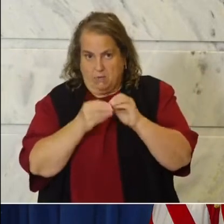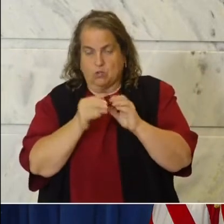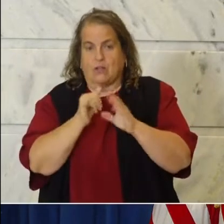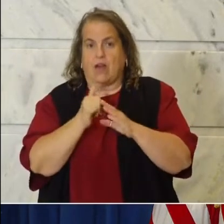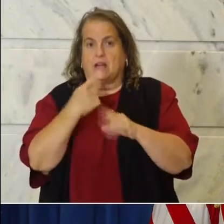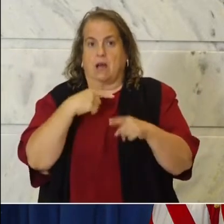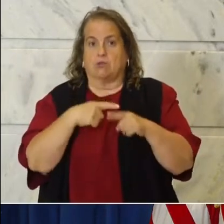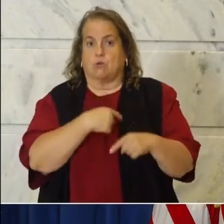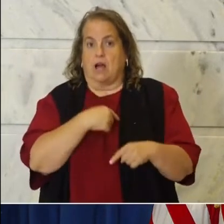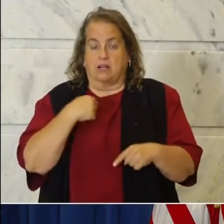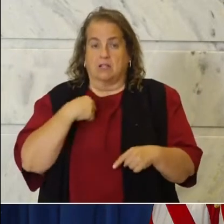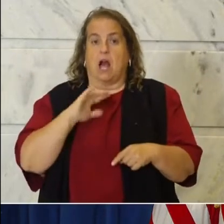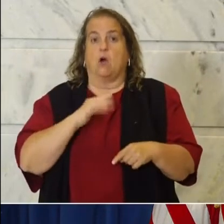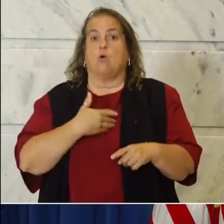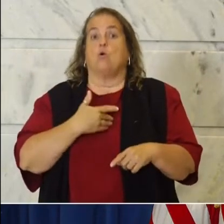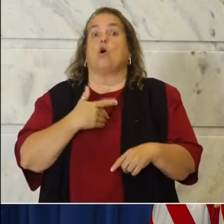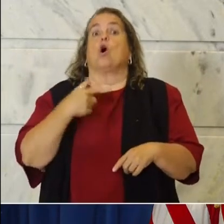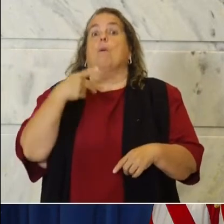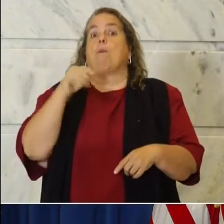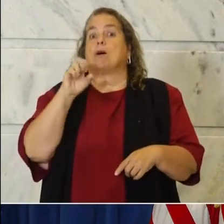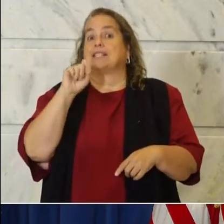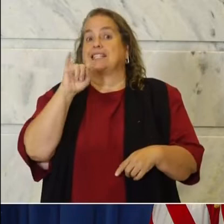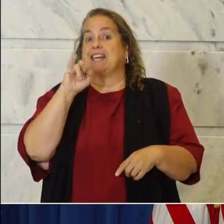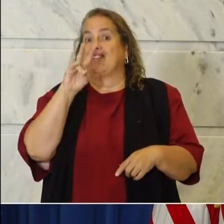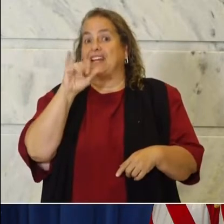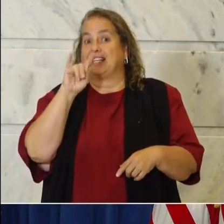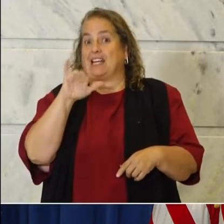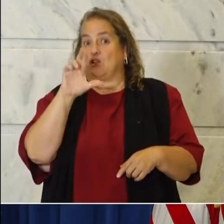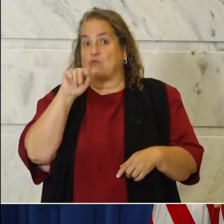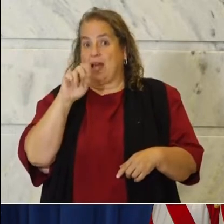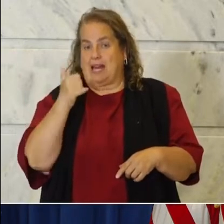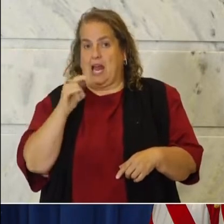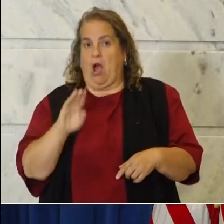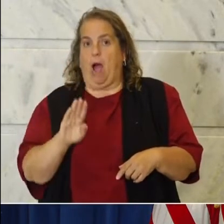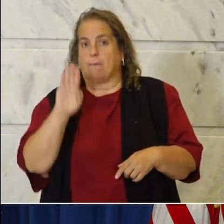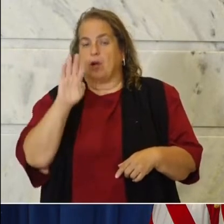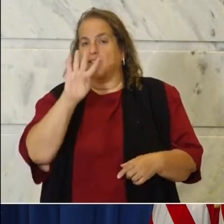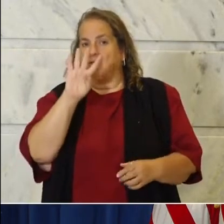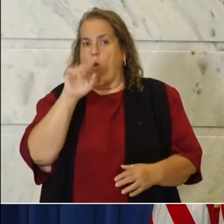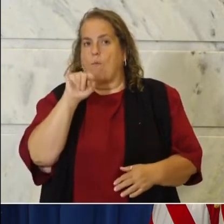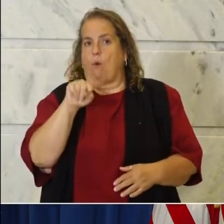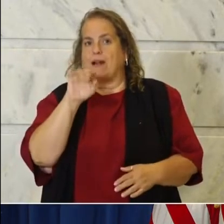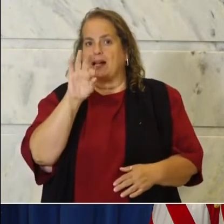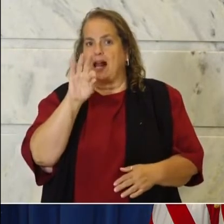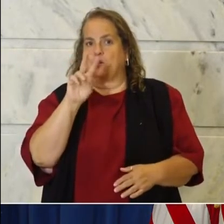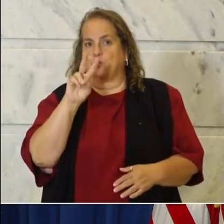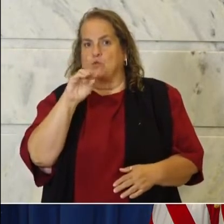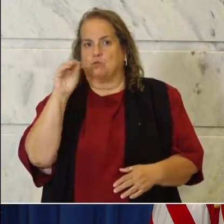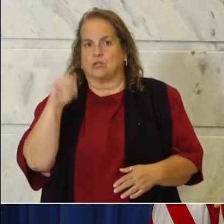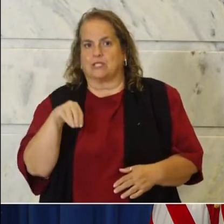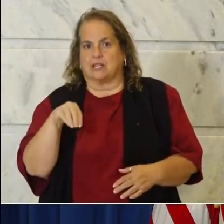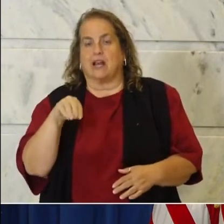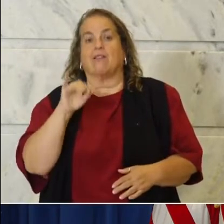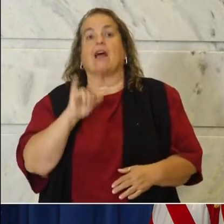our positivity rates gone up. It's now at 4.92%. That is a concern, and it